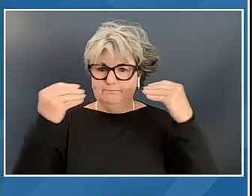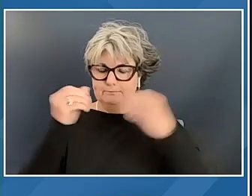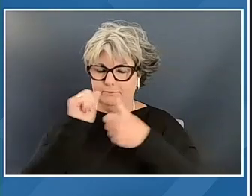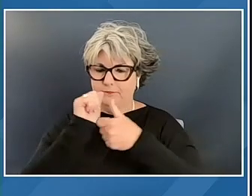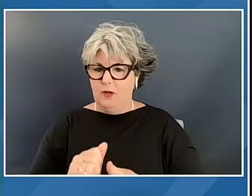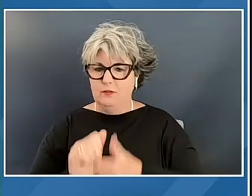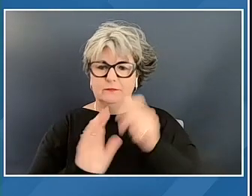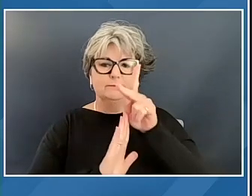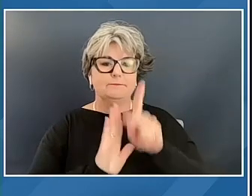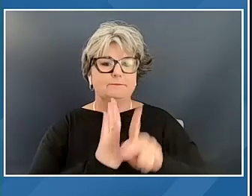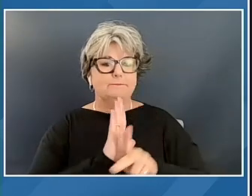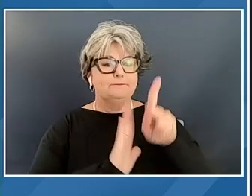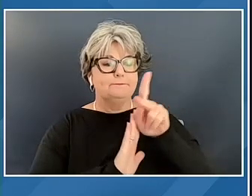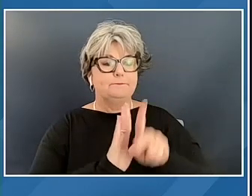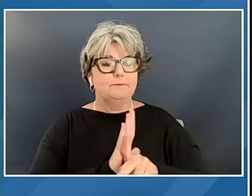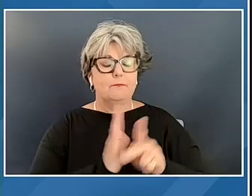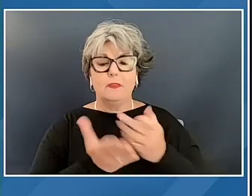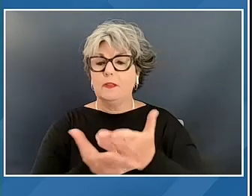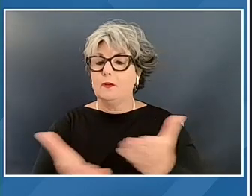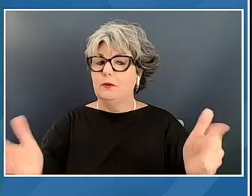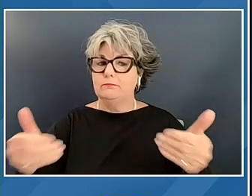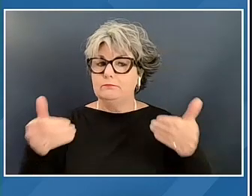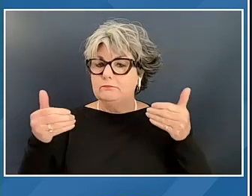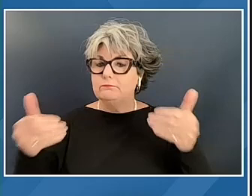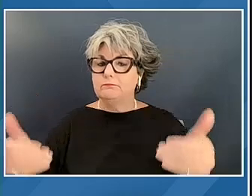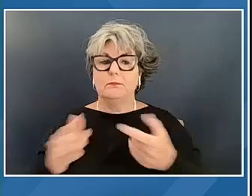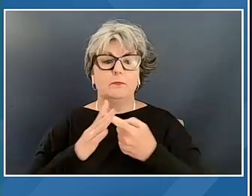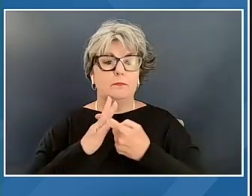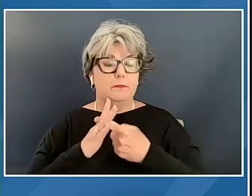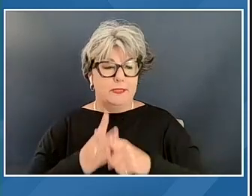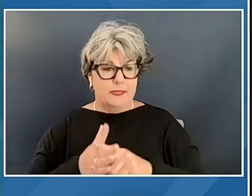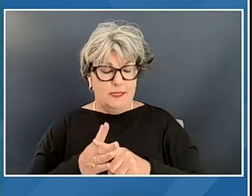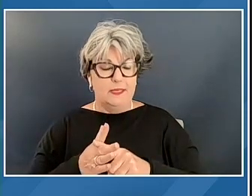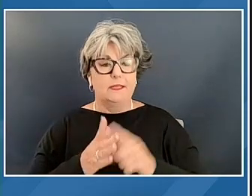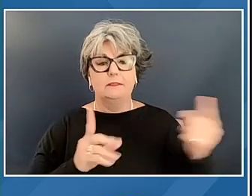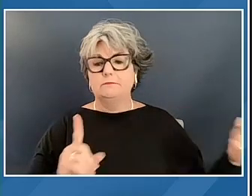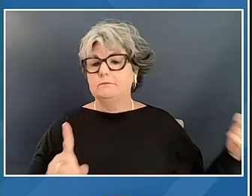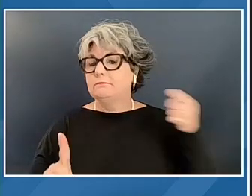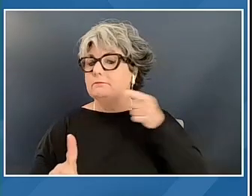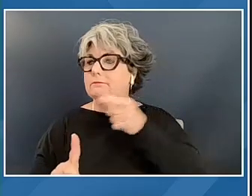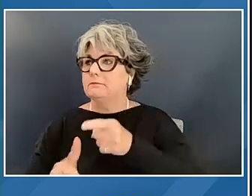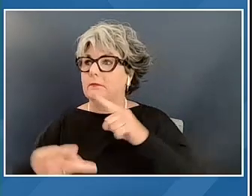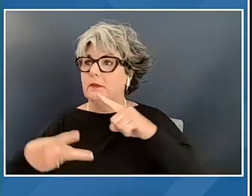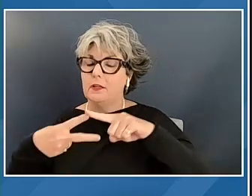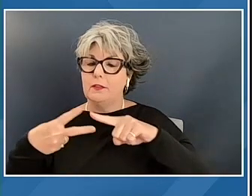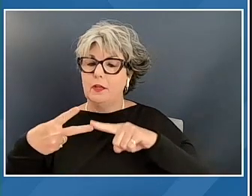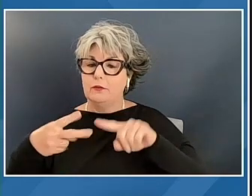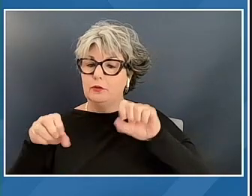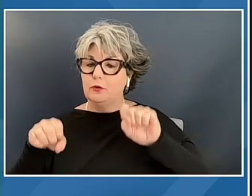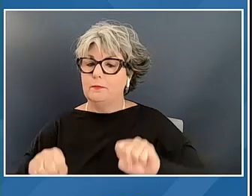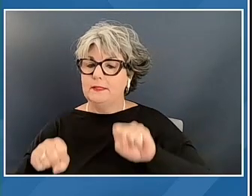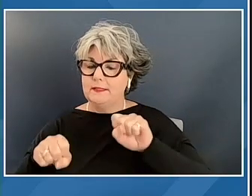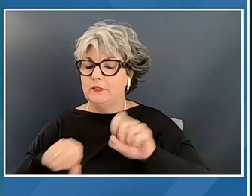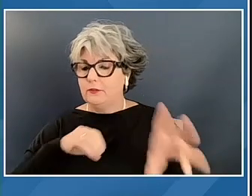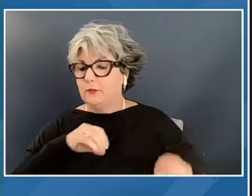ahead and we're going to start. We're going to go back to the two constituency- the two constituency groups